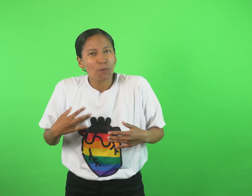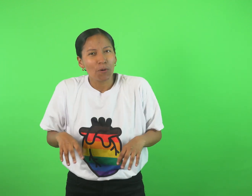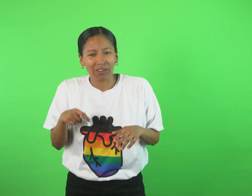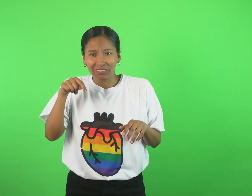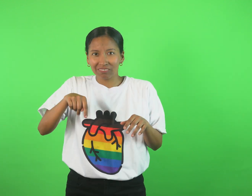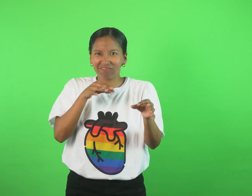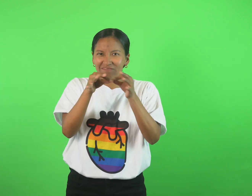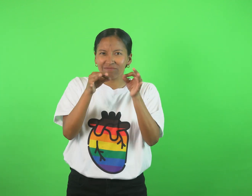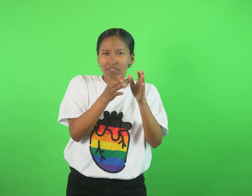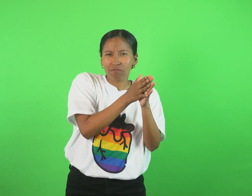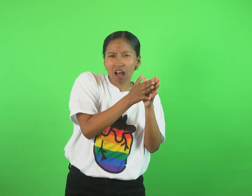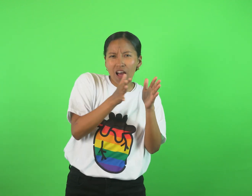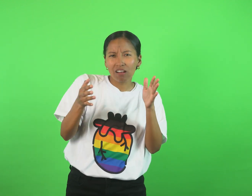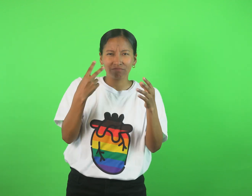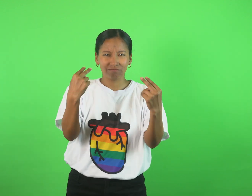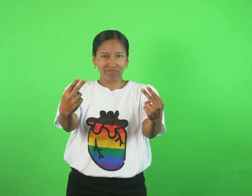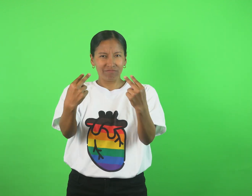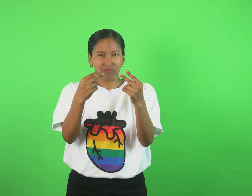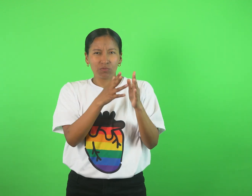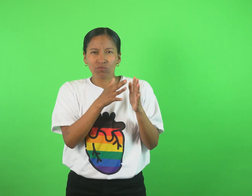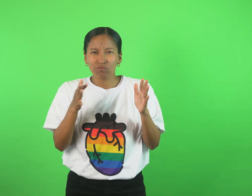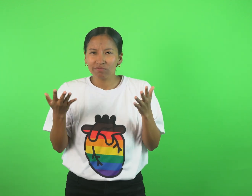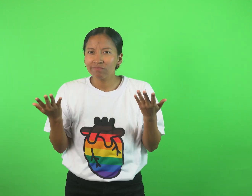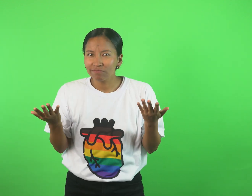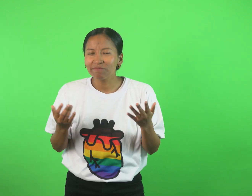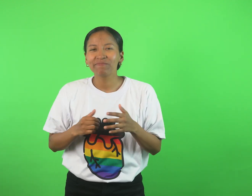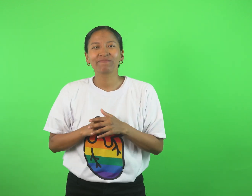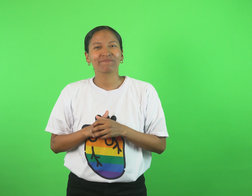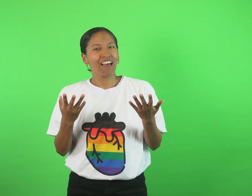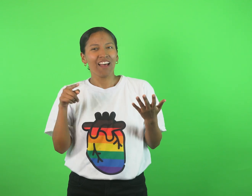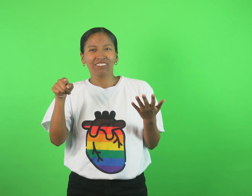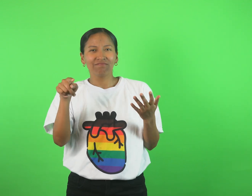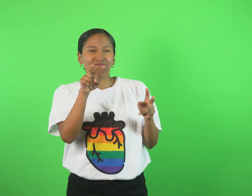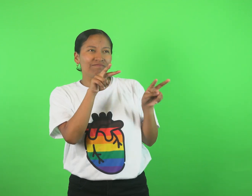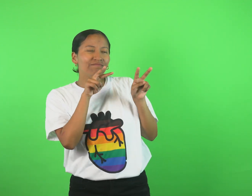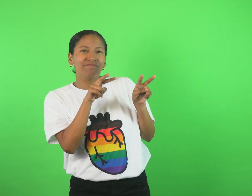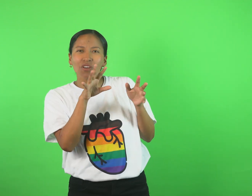you've made it this far. Learning